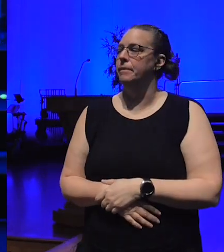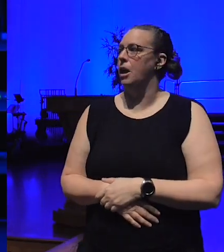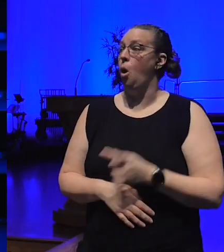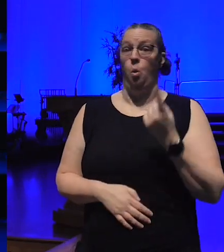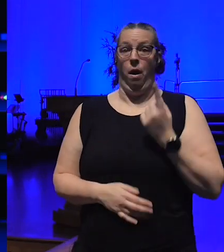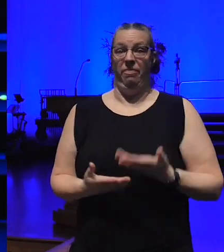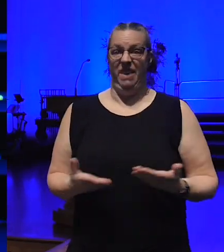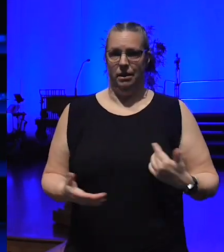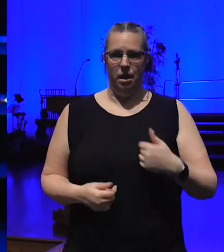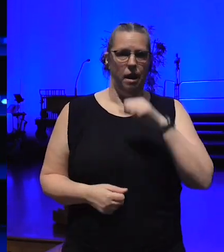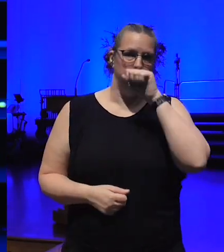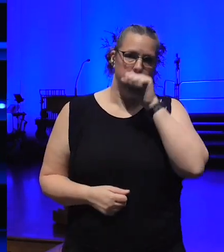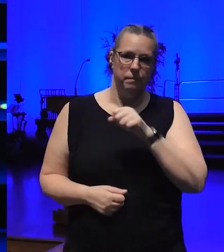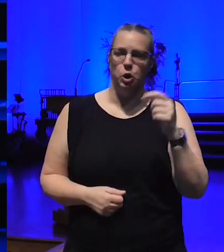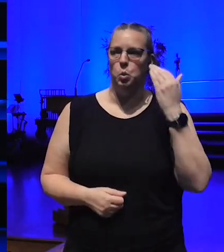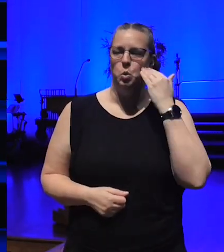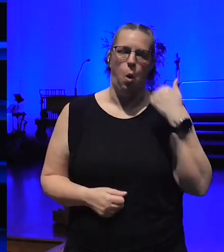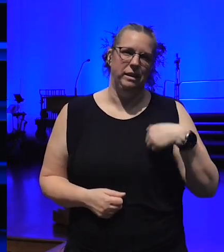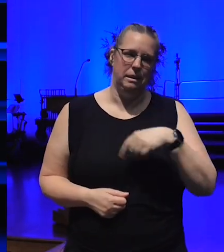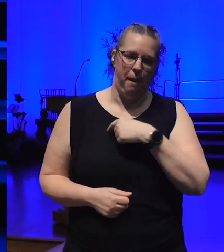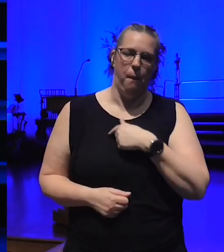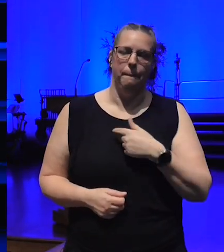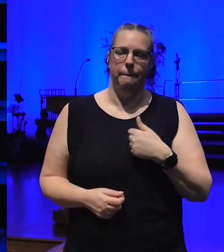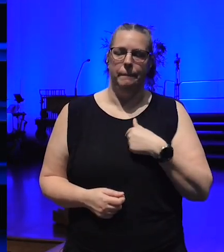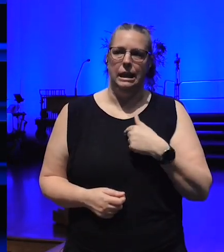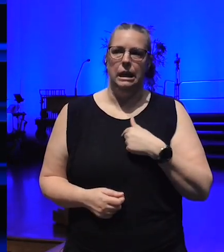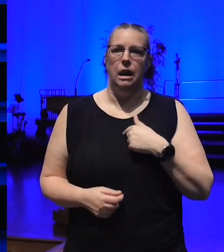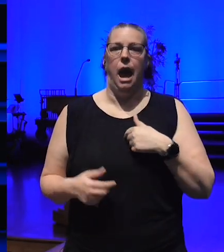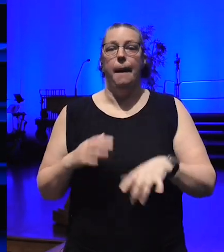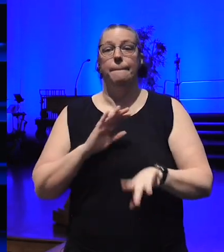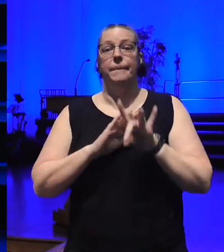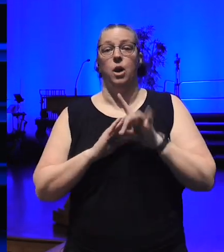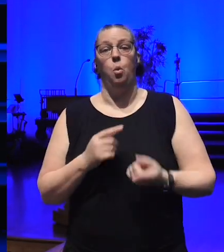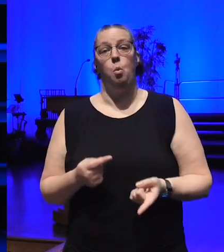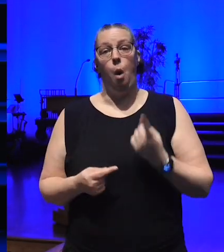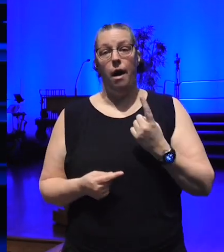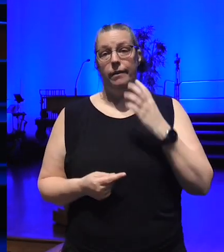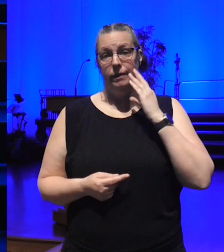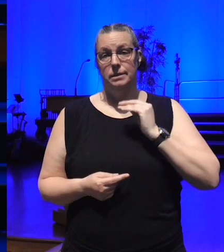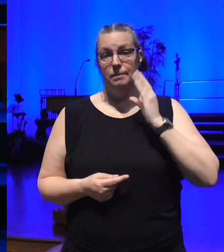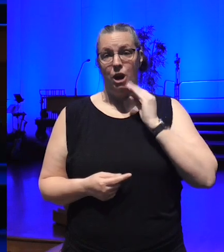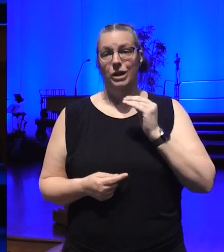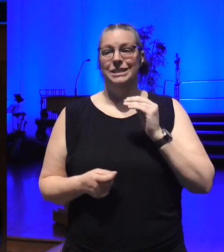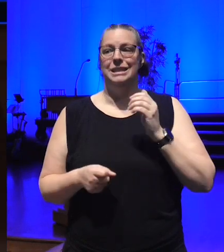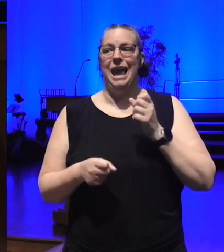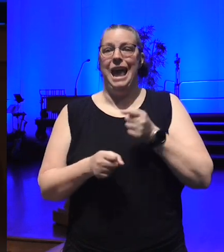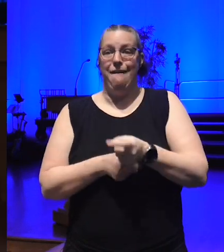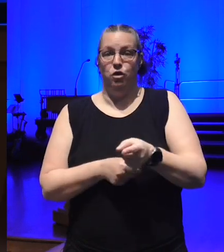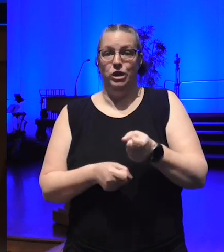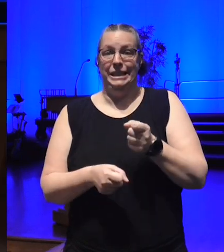to engage in and some of you know this about me is I try to pick one experience each year that is a